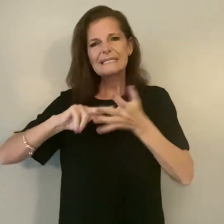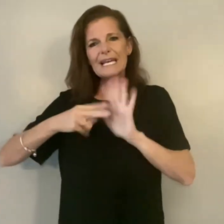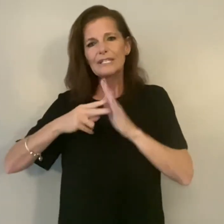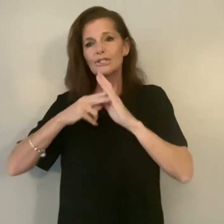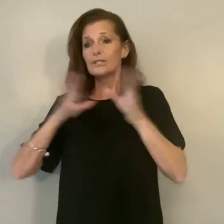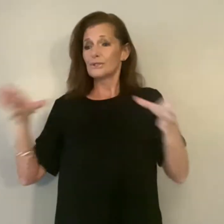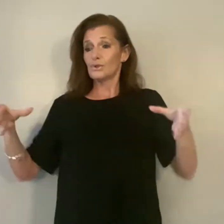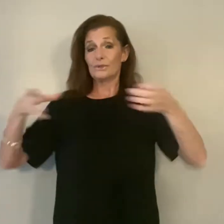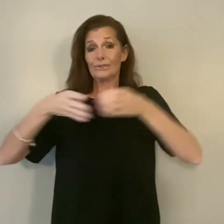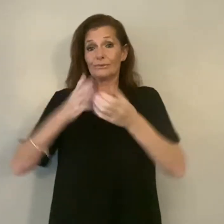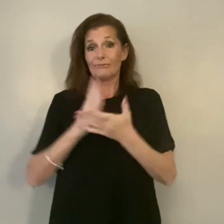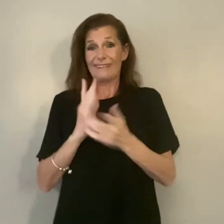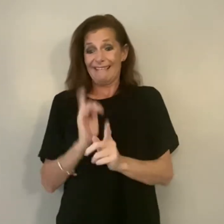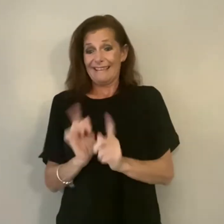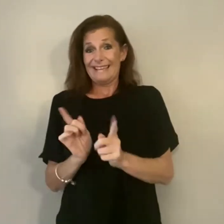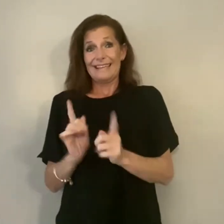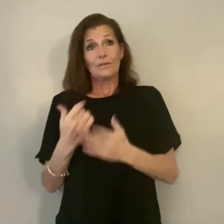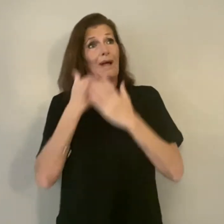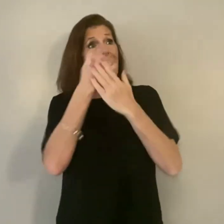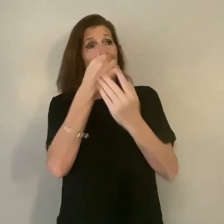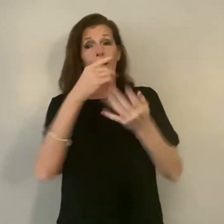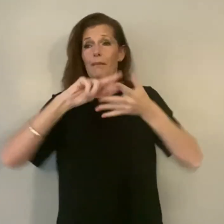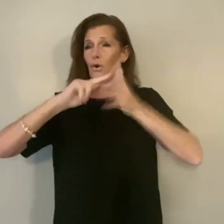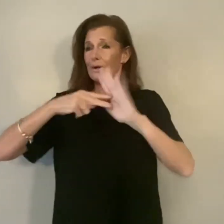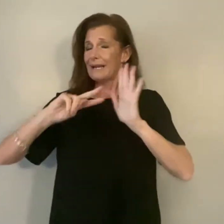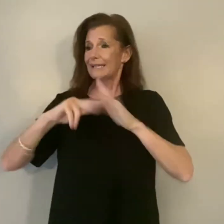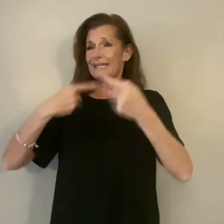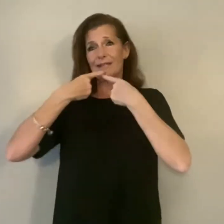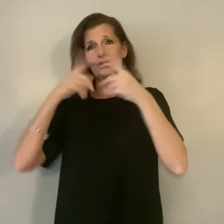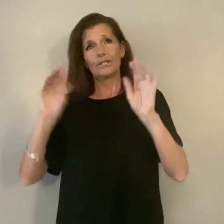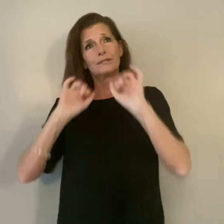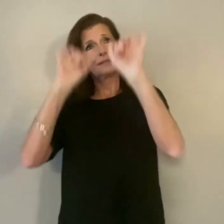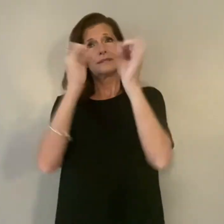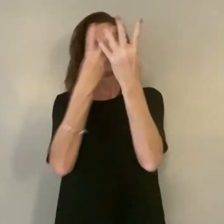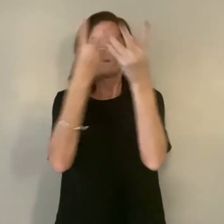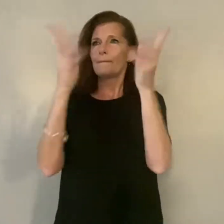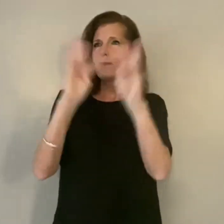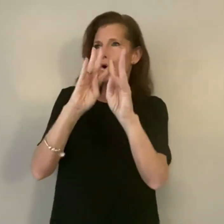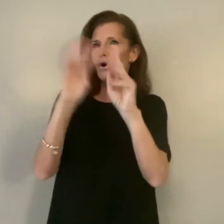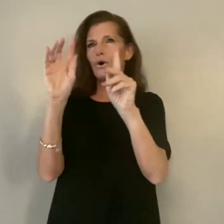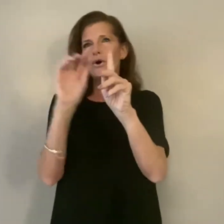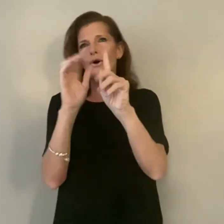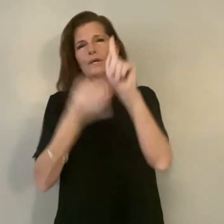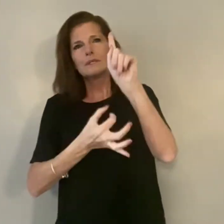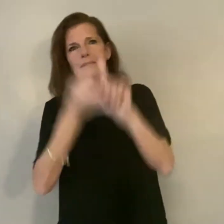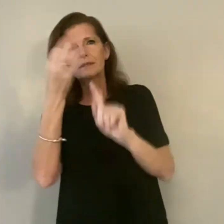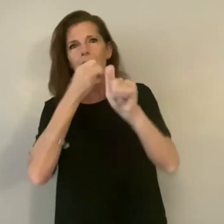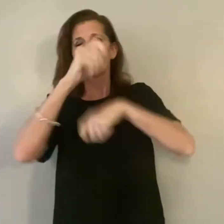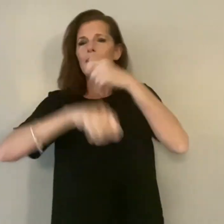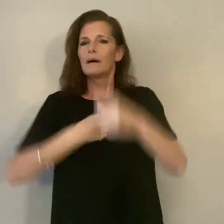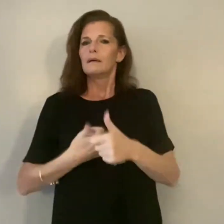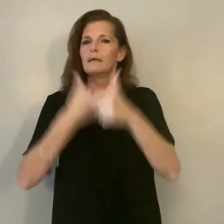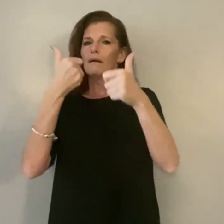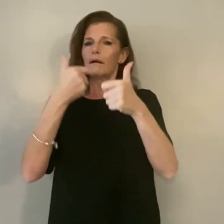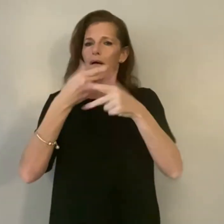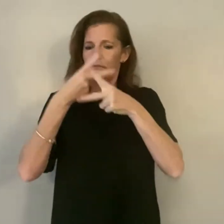who have come together exactly to do that to help organizations talk about their boards work on their boards, create good governance.